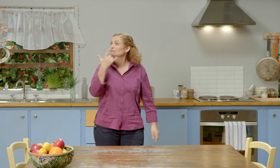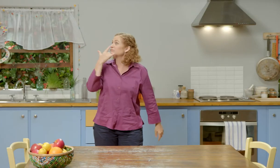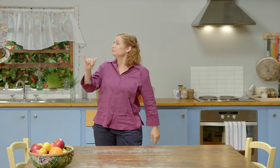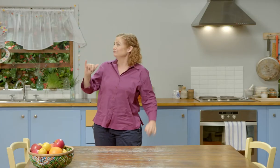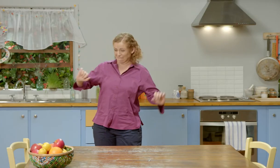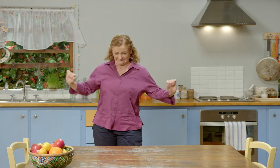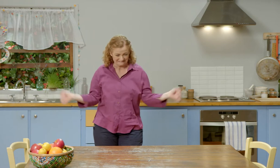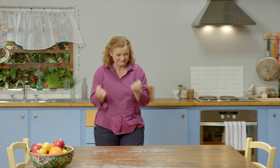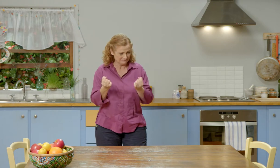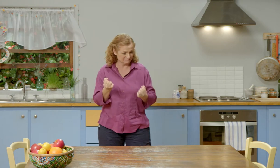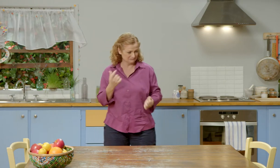I wonder why?